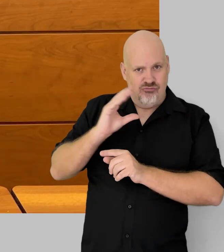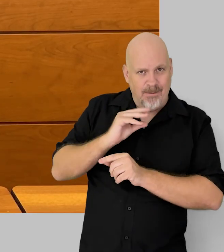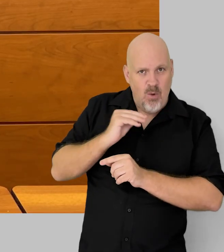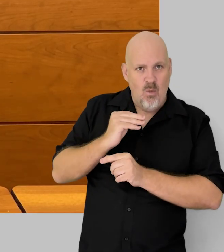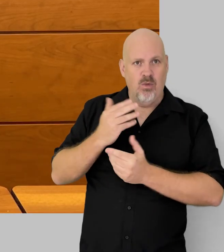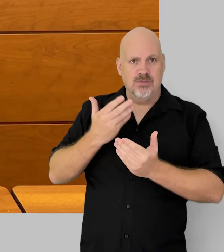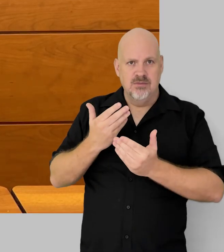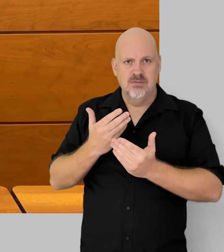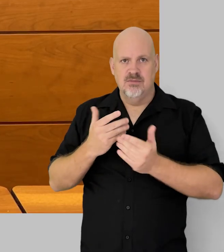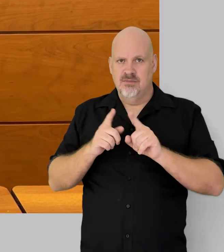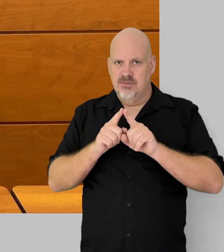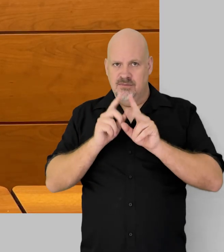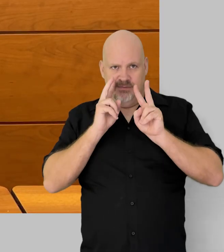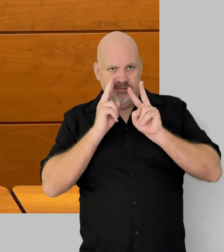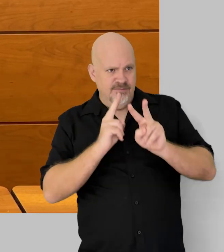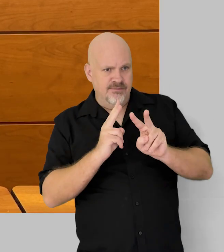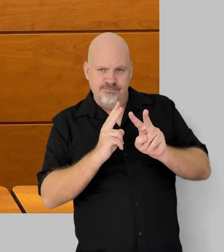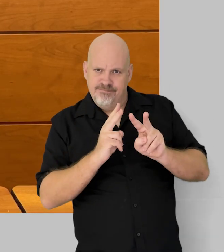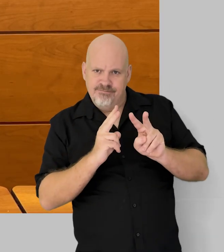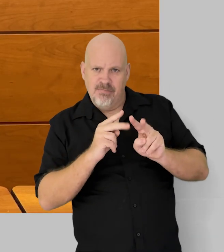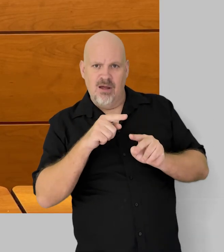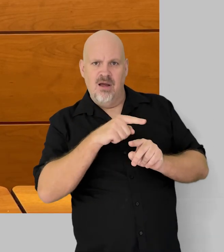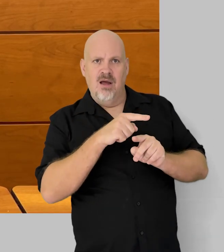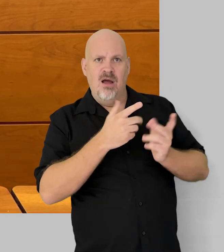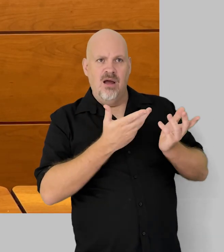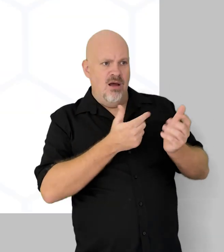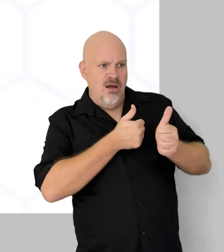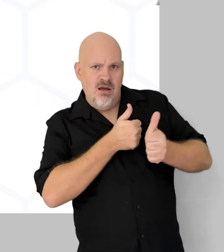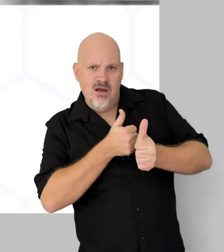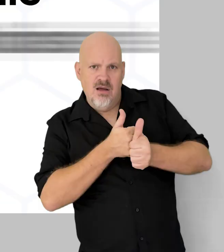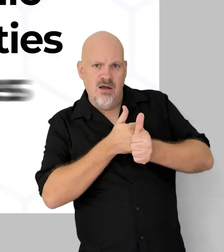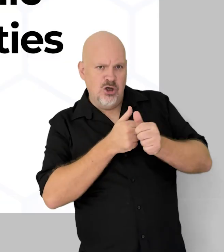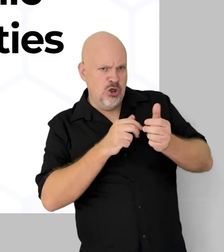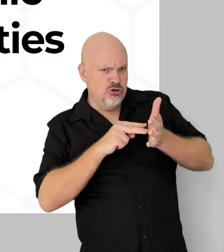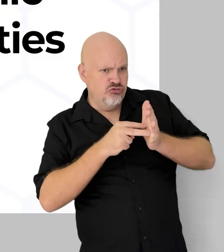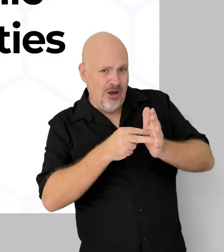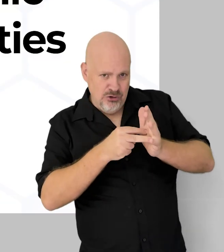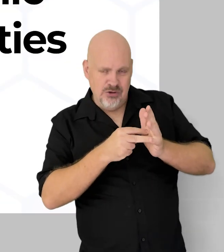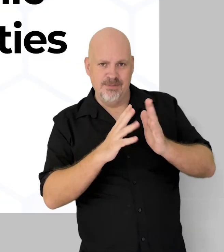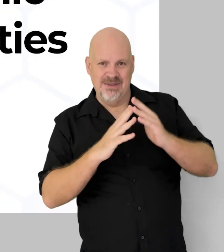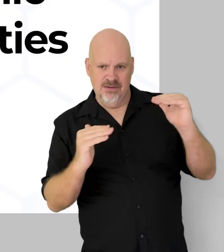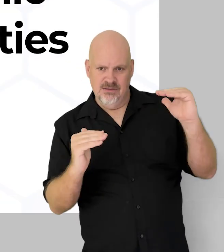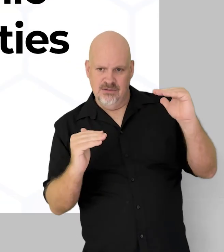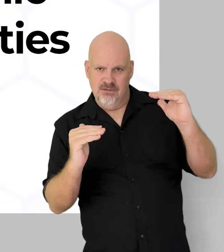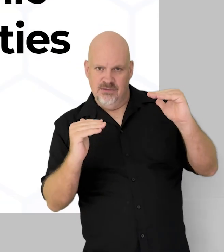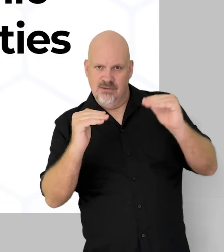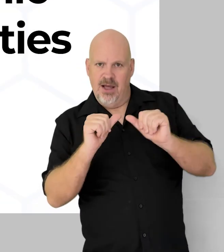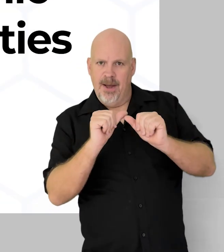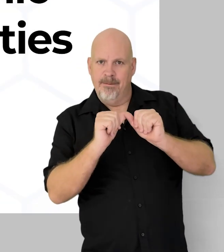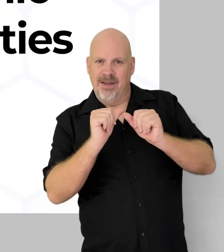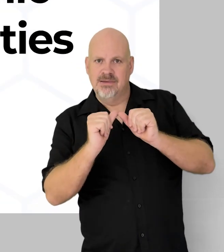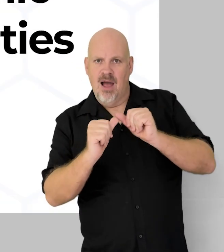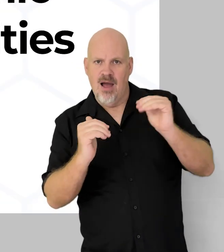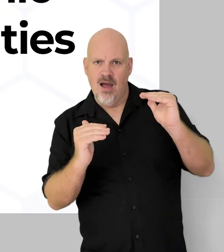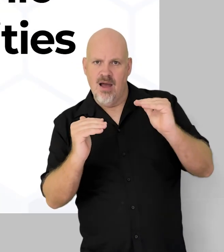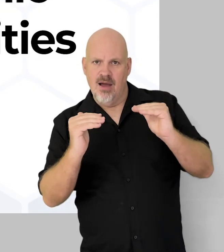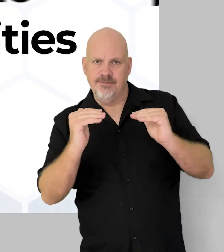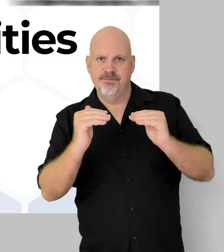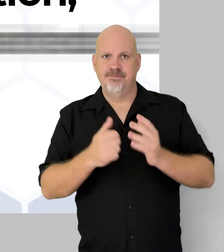trust in government care programs. Addressing ethnic and racial disparities requires better